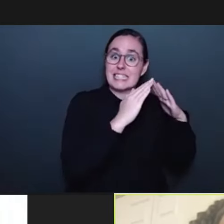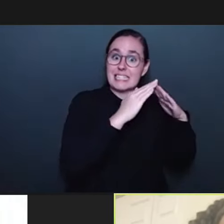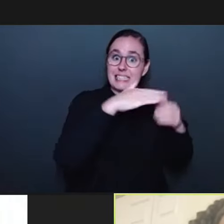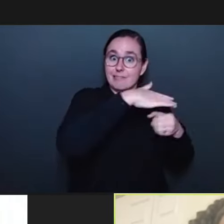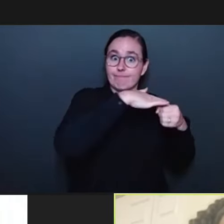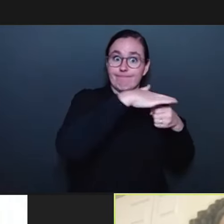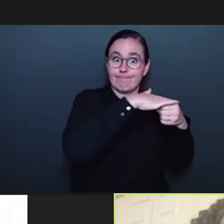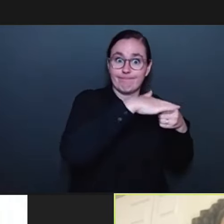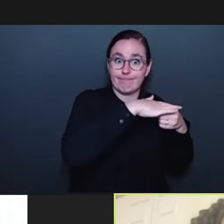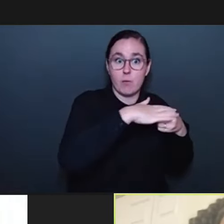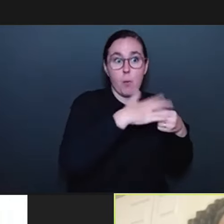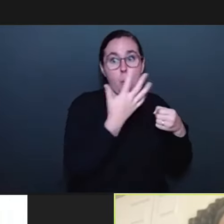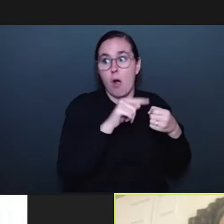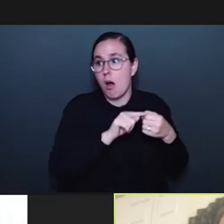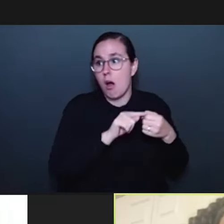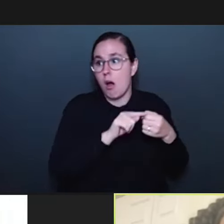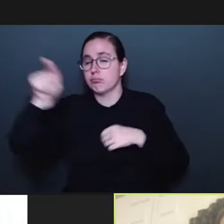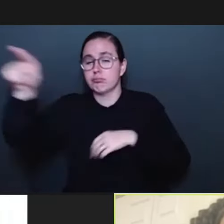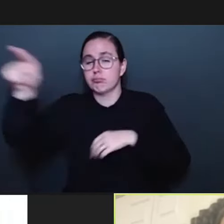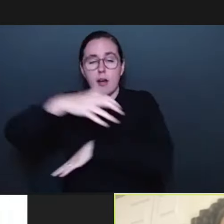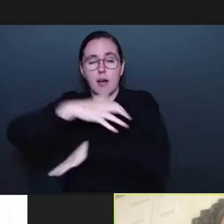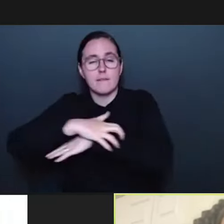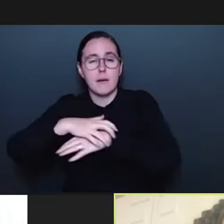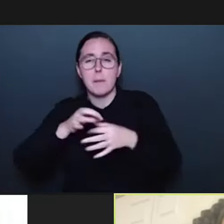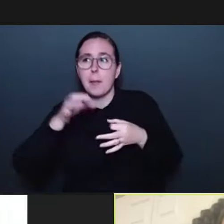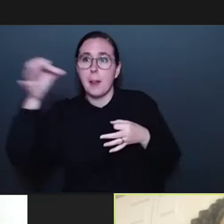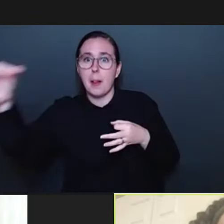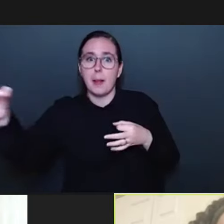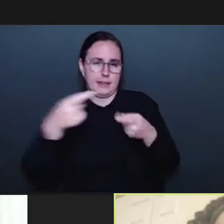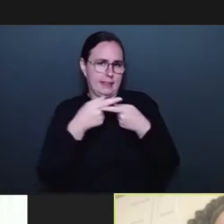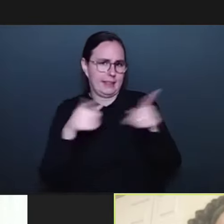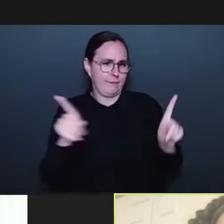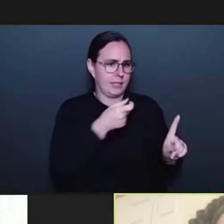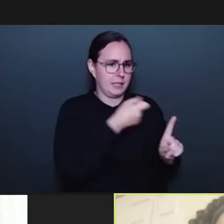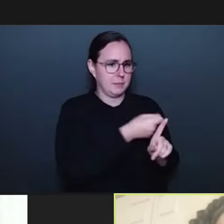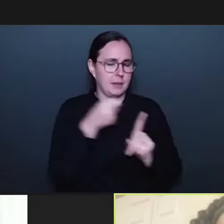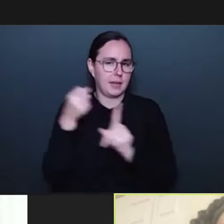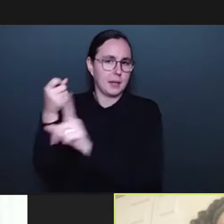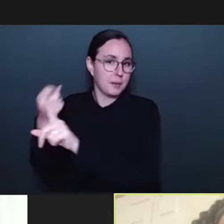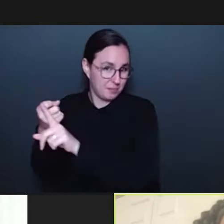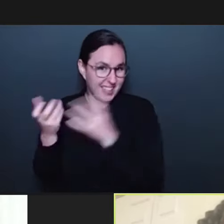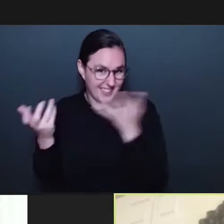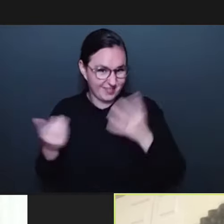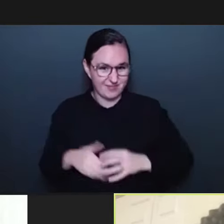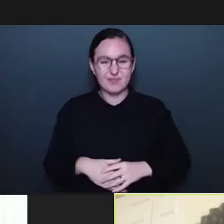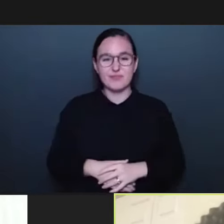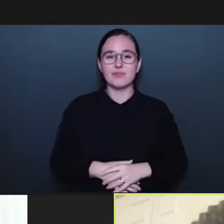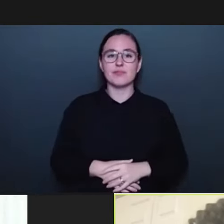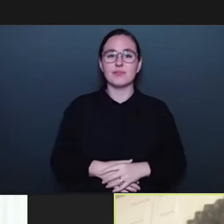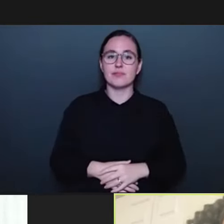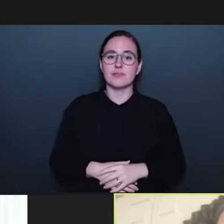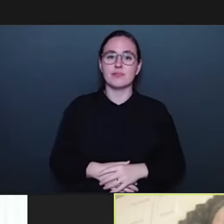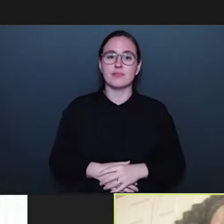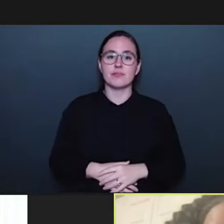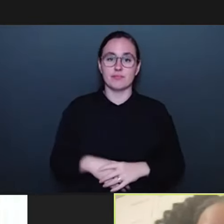rural areas. The same goes as to so called Global North and Global South because the question asked